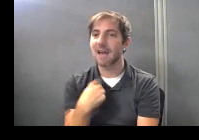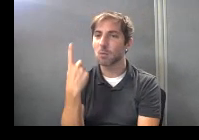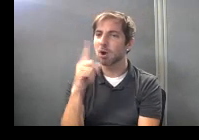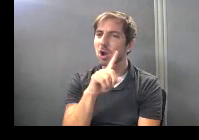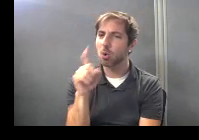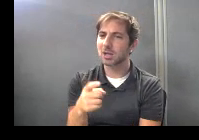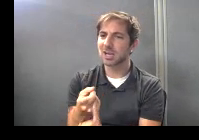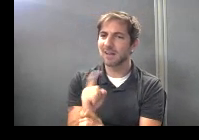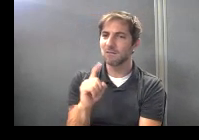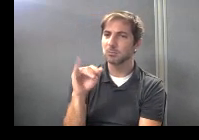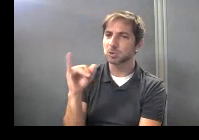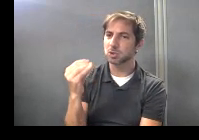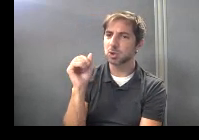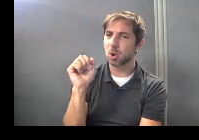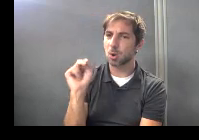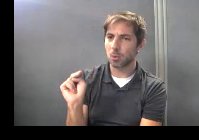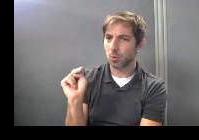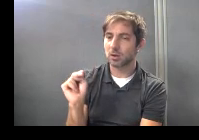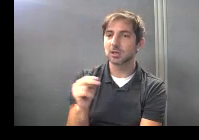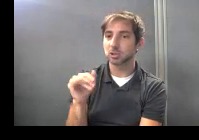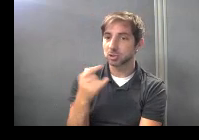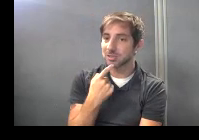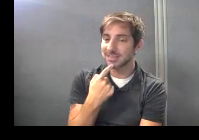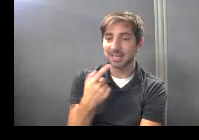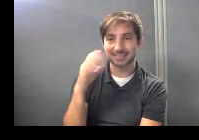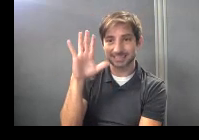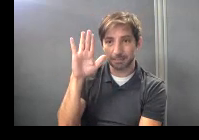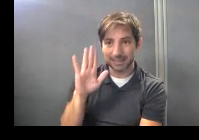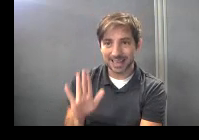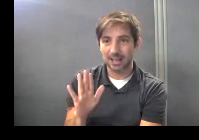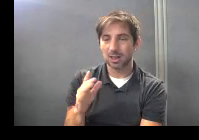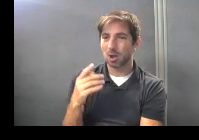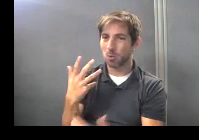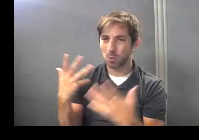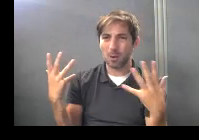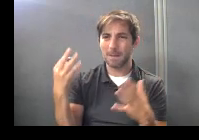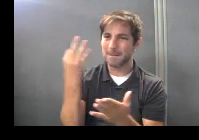IT WAS SPECTACULAR. AT A TIME FUNDING IS CUT FOR SOME OF US, WHAT